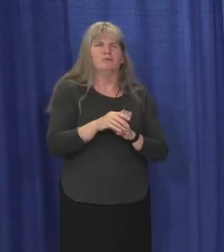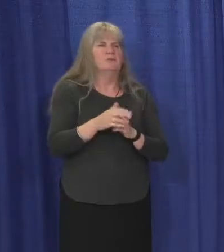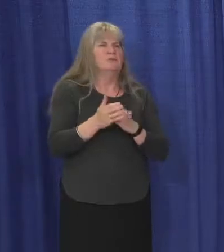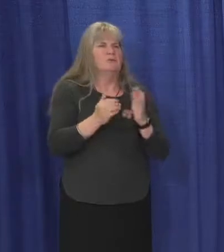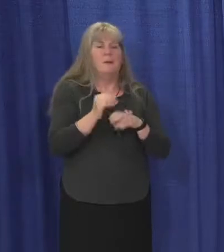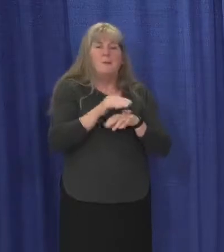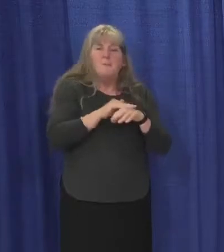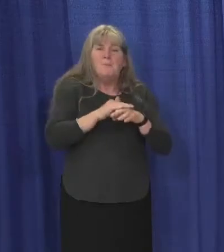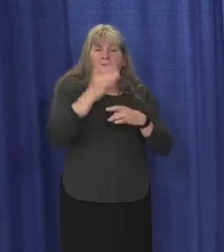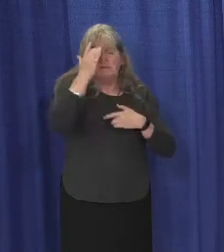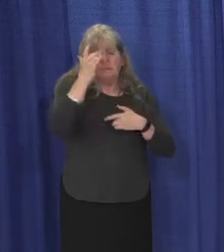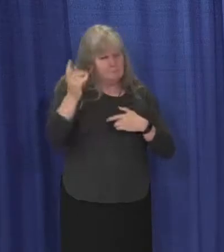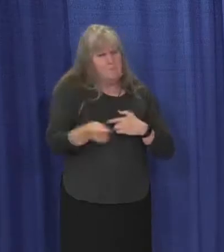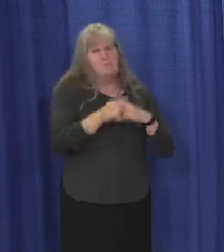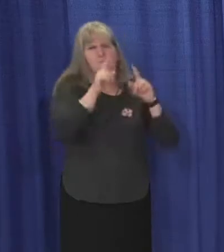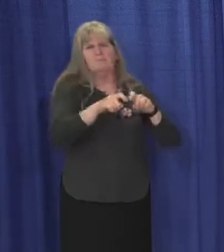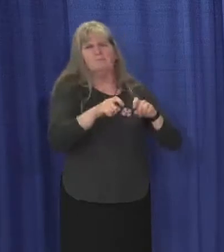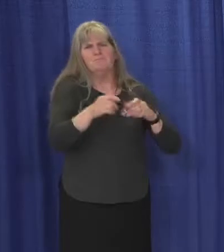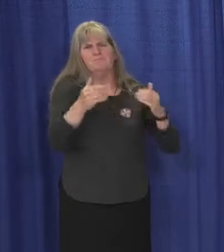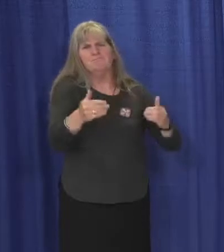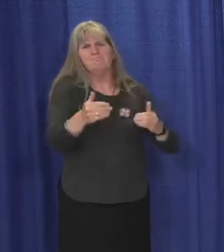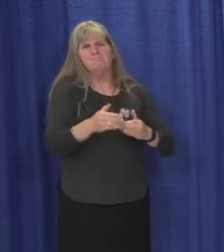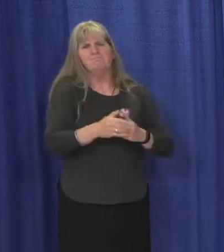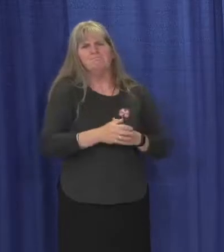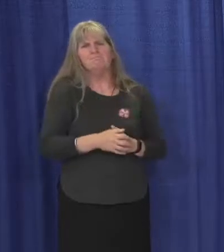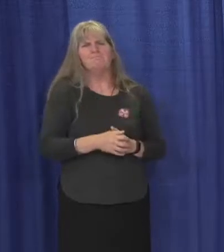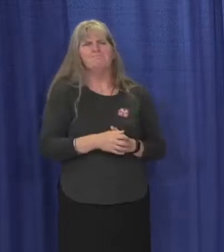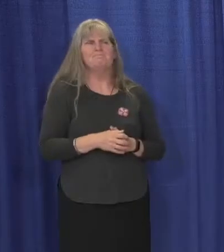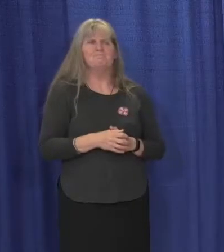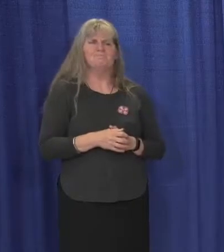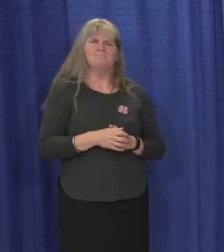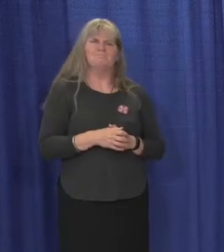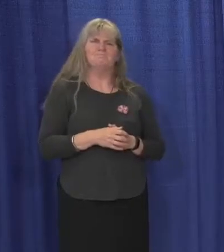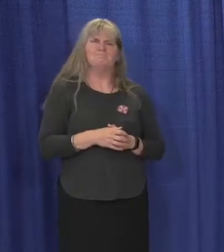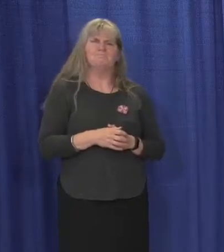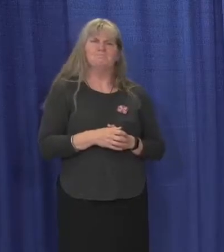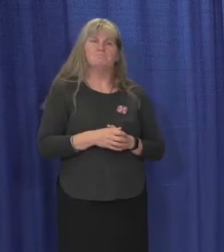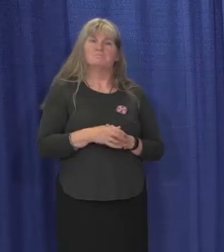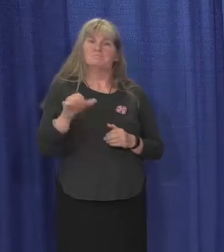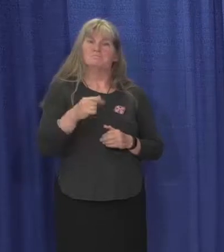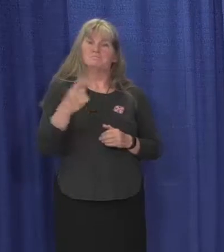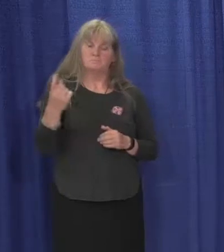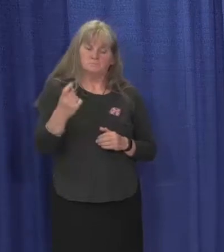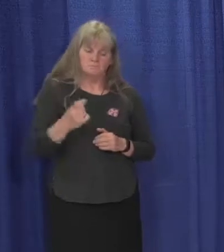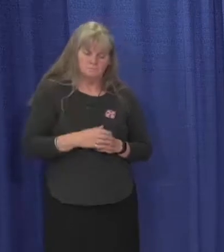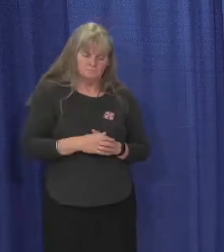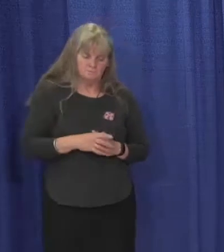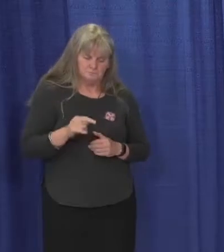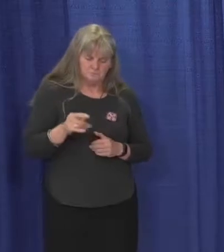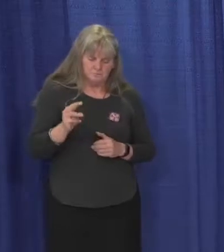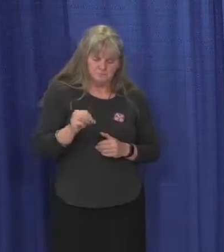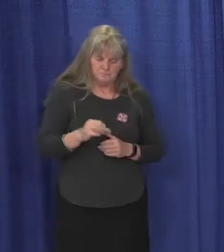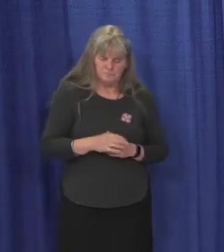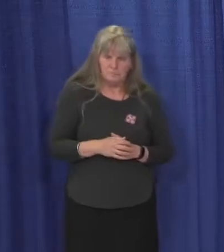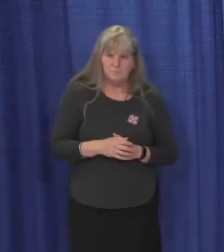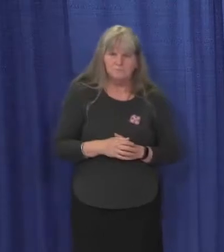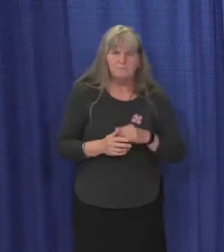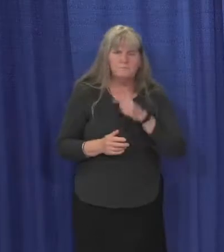this transmission. Pat: Do have a second